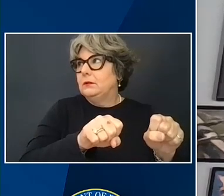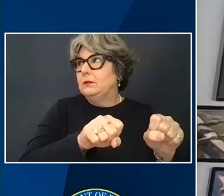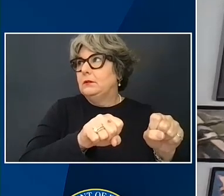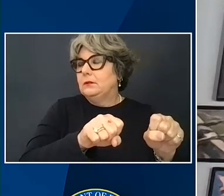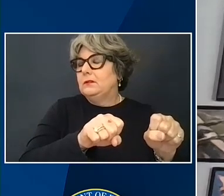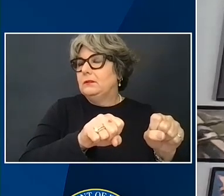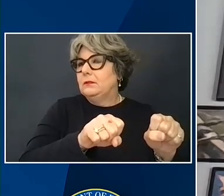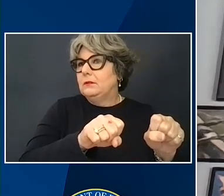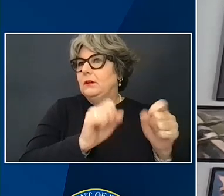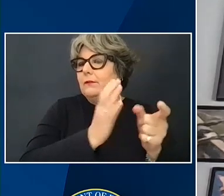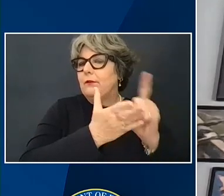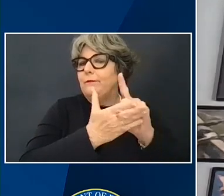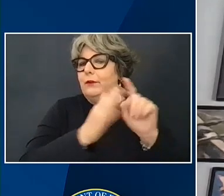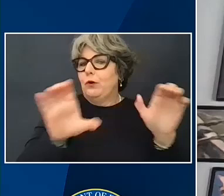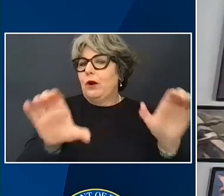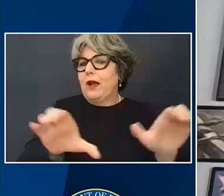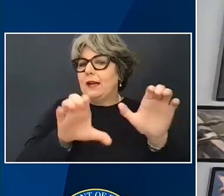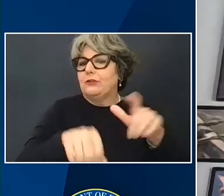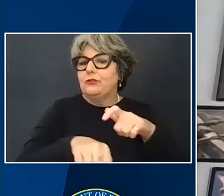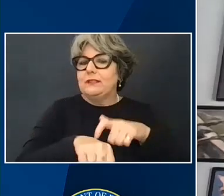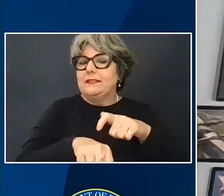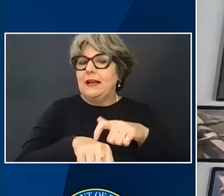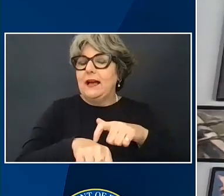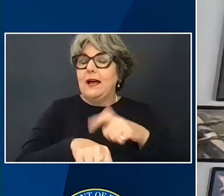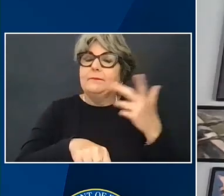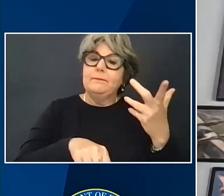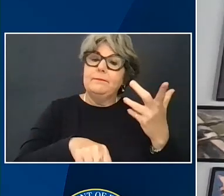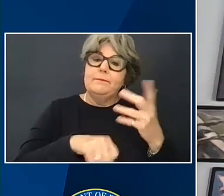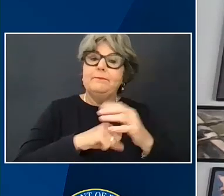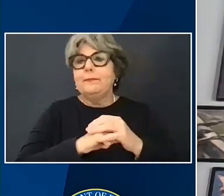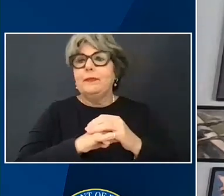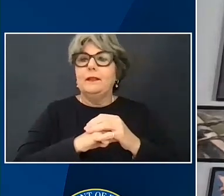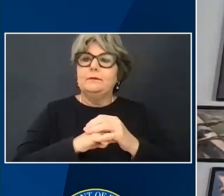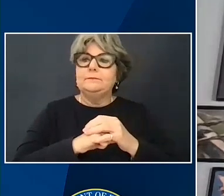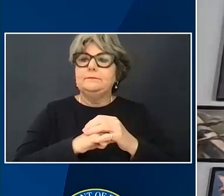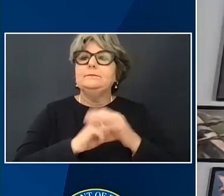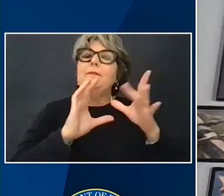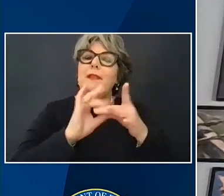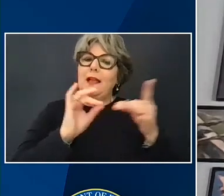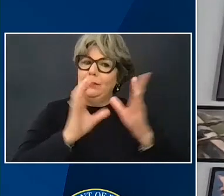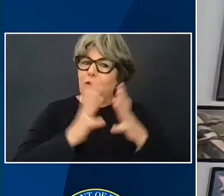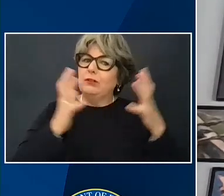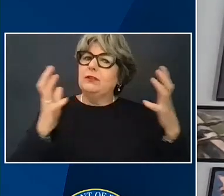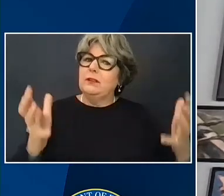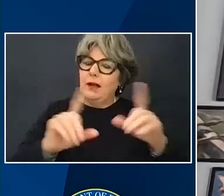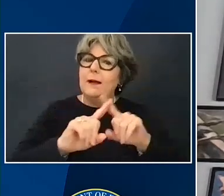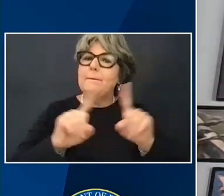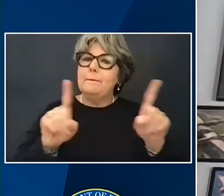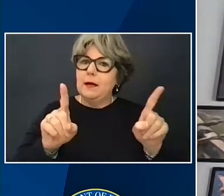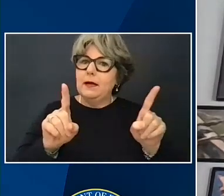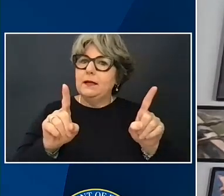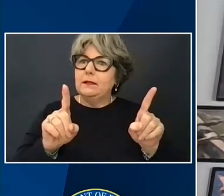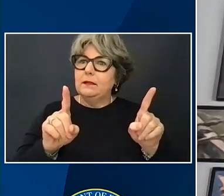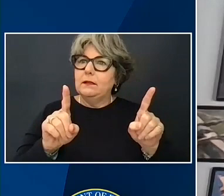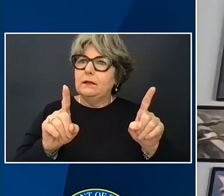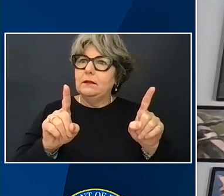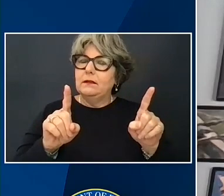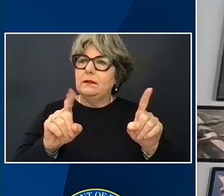or action period. So. I know I talked a long time here but all I can say is it just depends on the